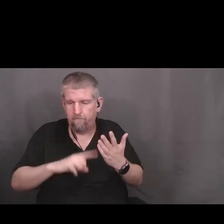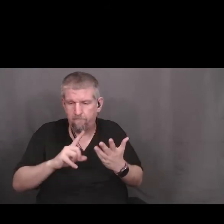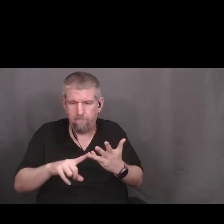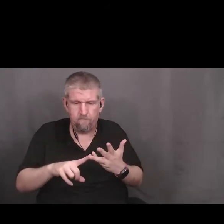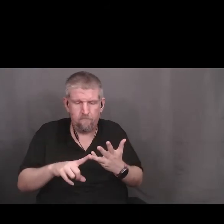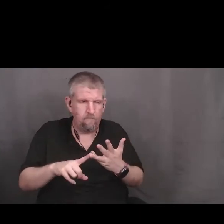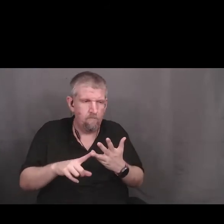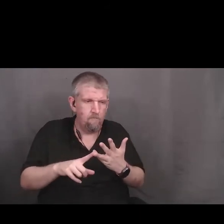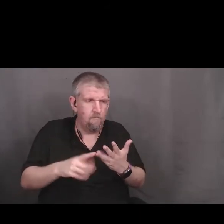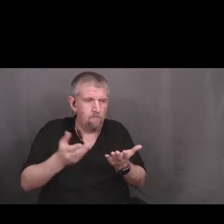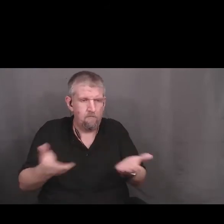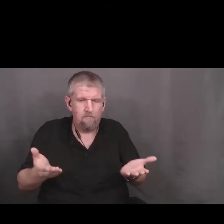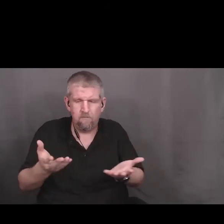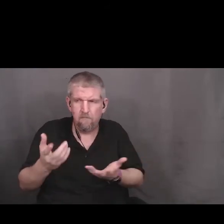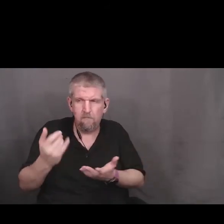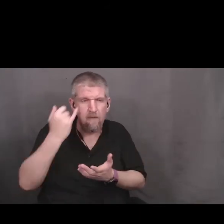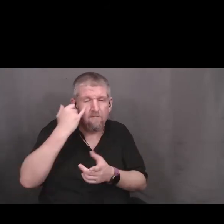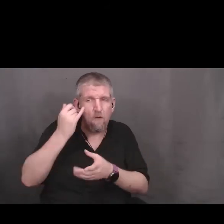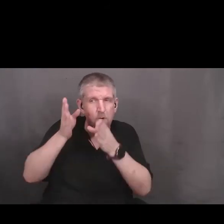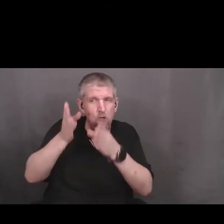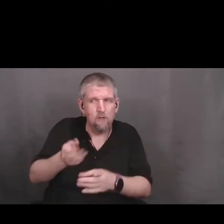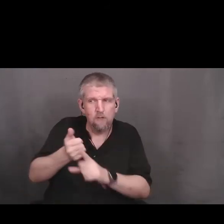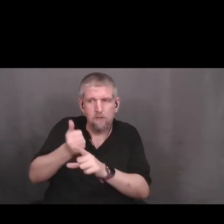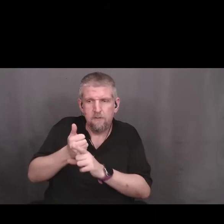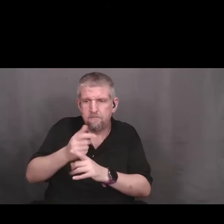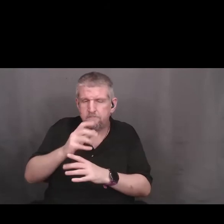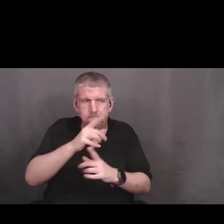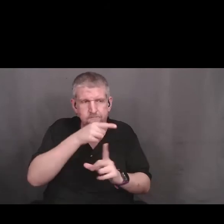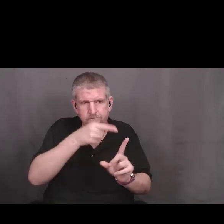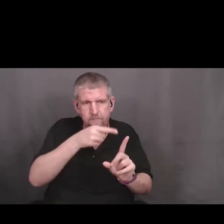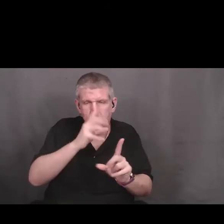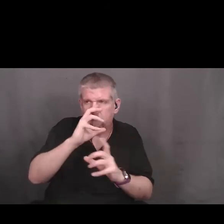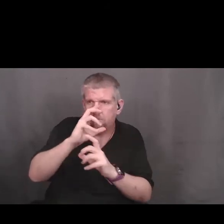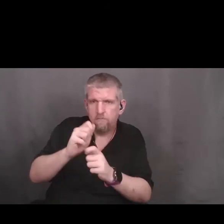Supplies especially for someone that may be interested in becoming self-employed